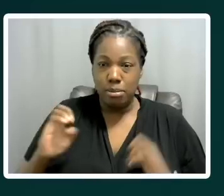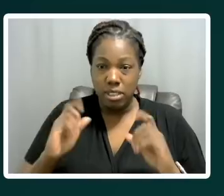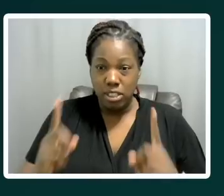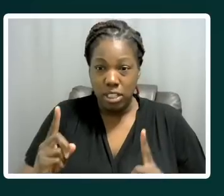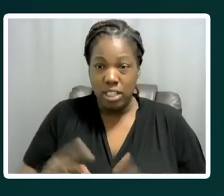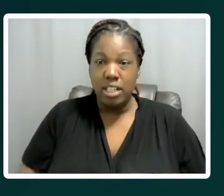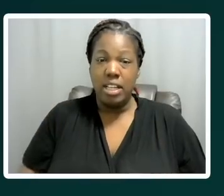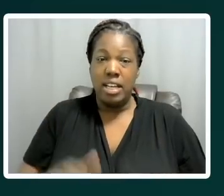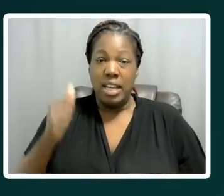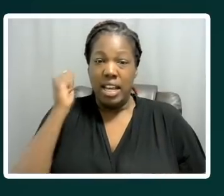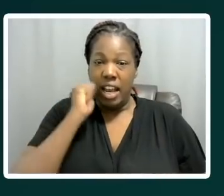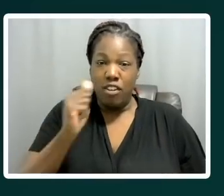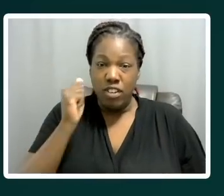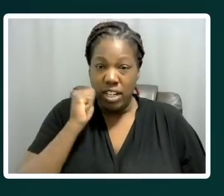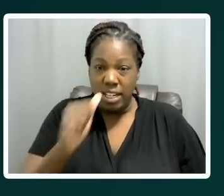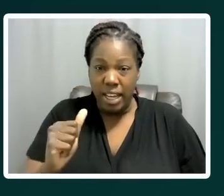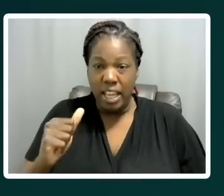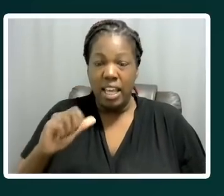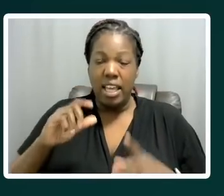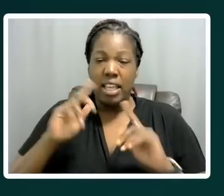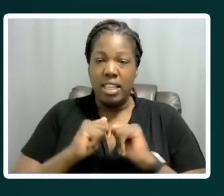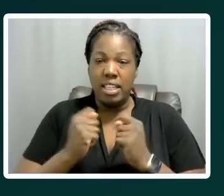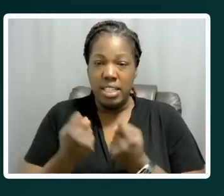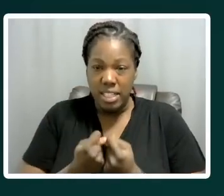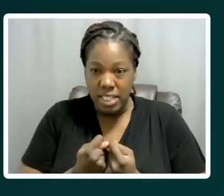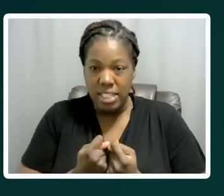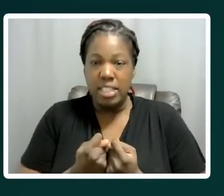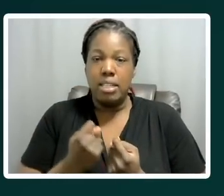published digitally at the Smithsonian Science Education Center and how it can